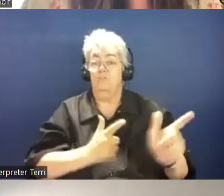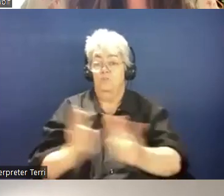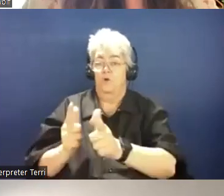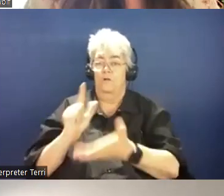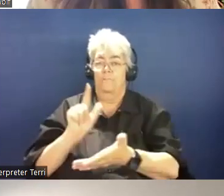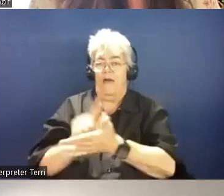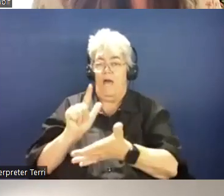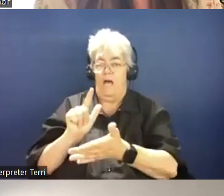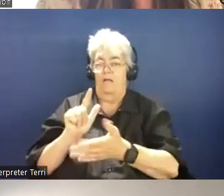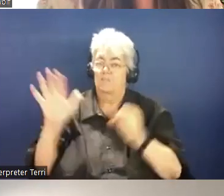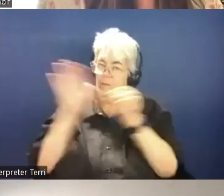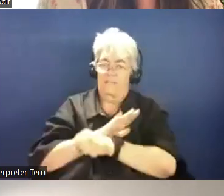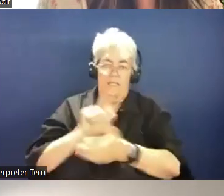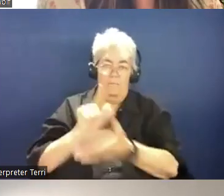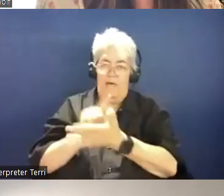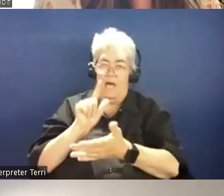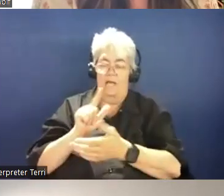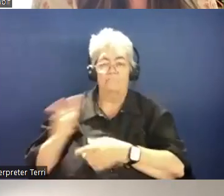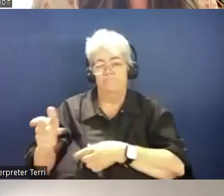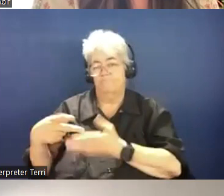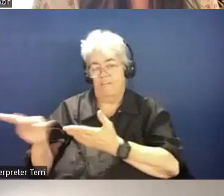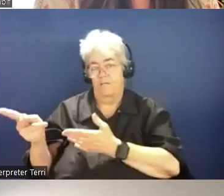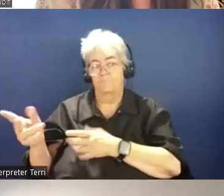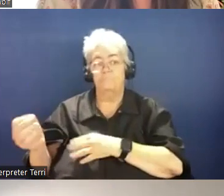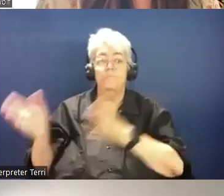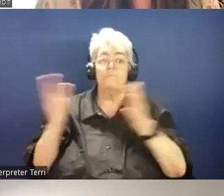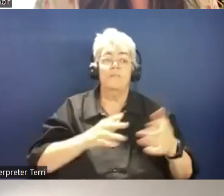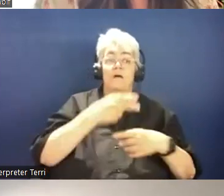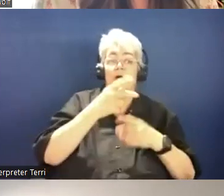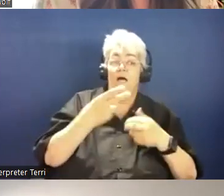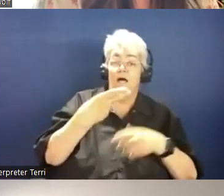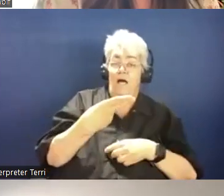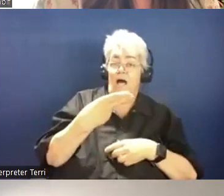So the first bill is House Bill 1219 and this is the waiting period bill.